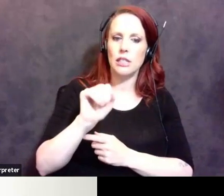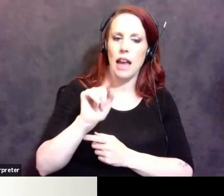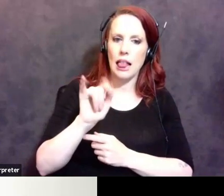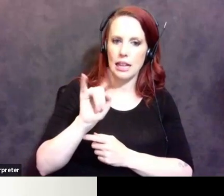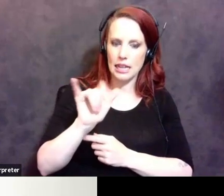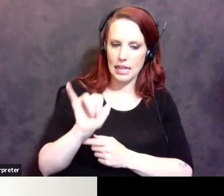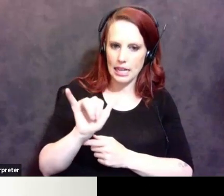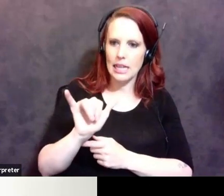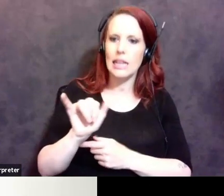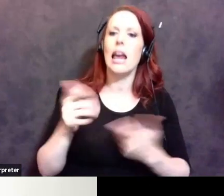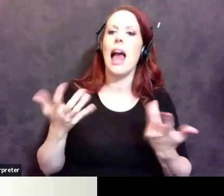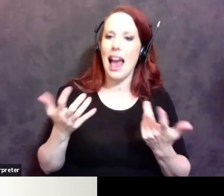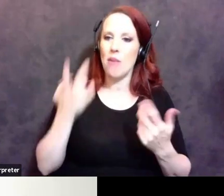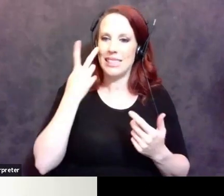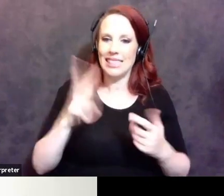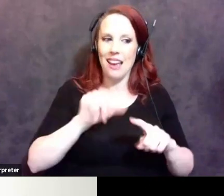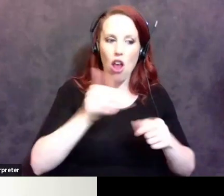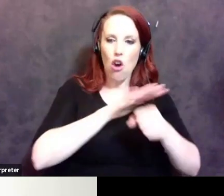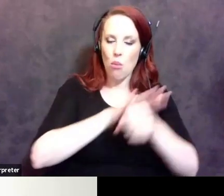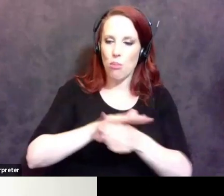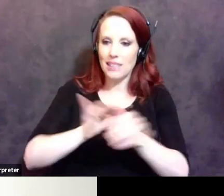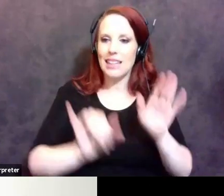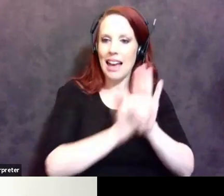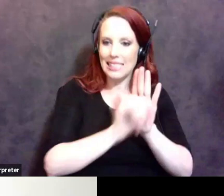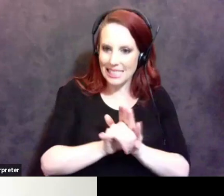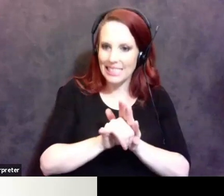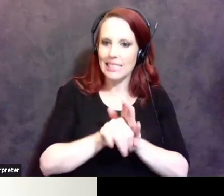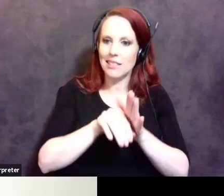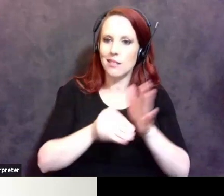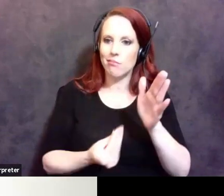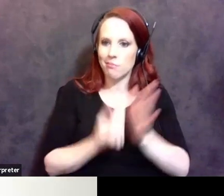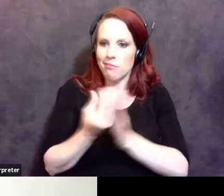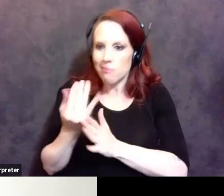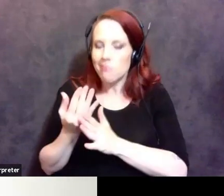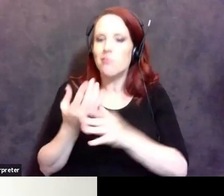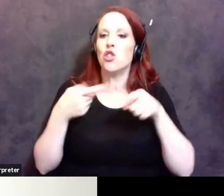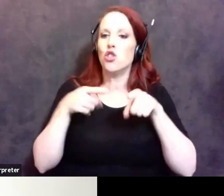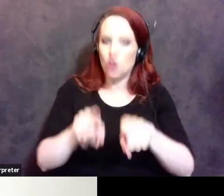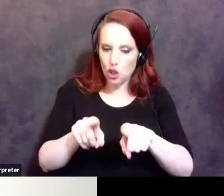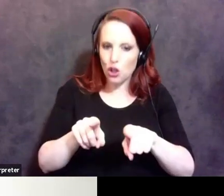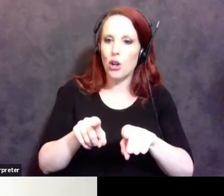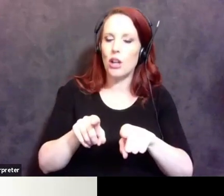in the emergence of the disability rights movement. I know Ashton is on this call who